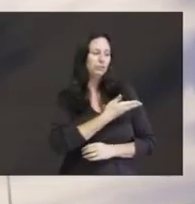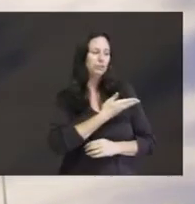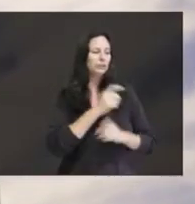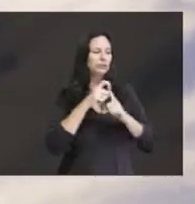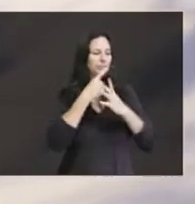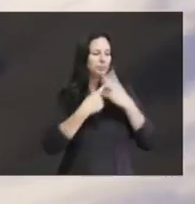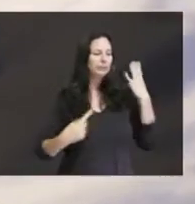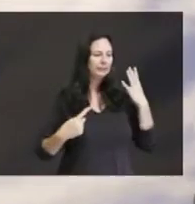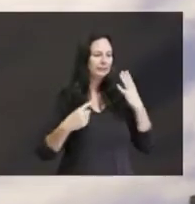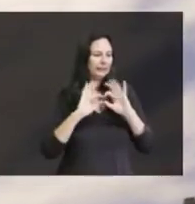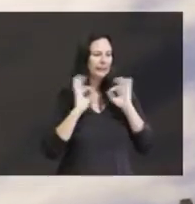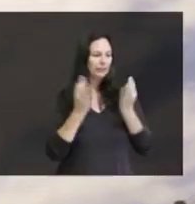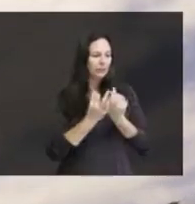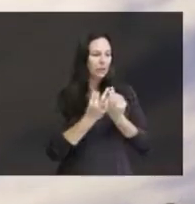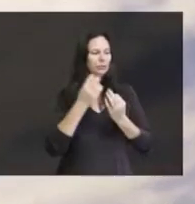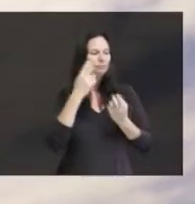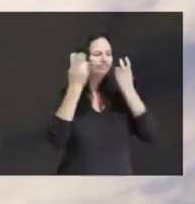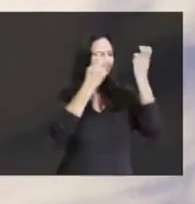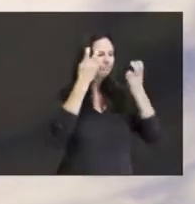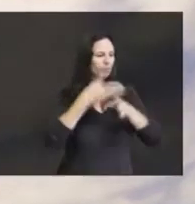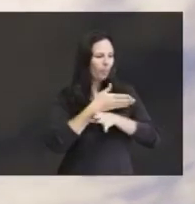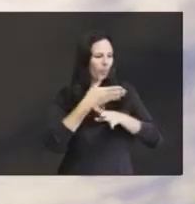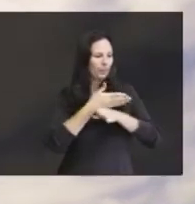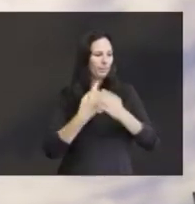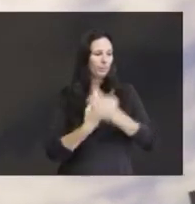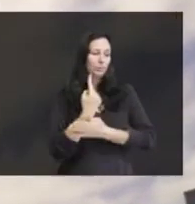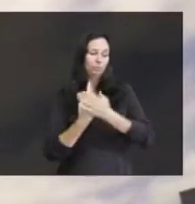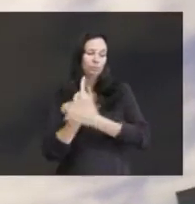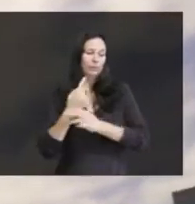which I'm really happy and determined to be a part of.